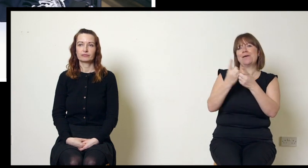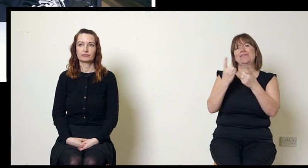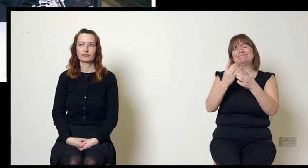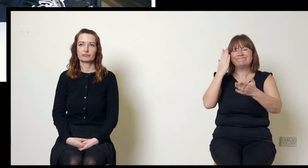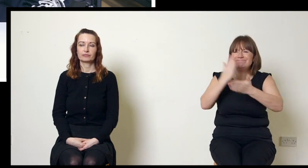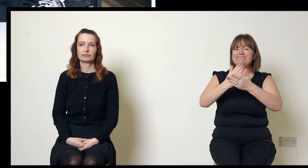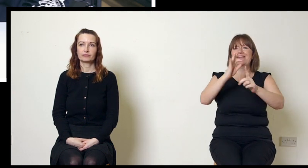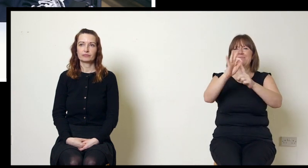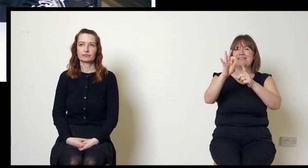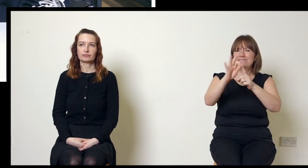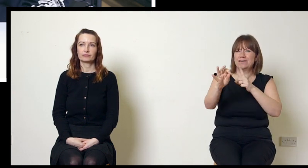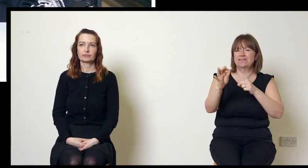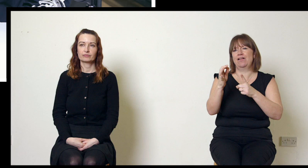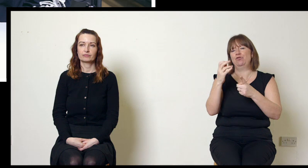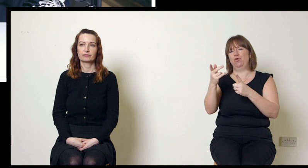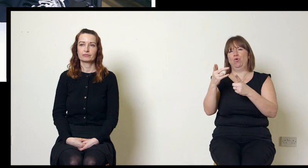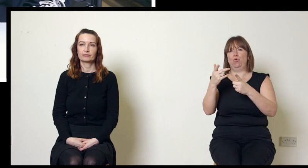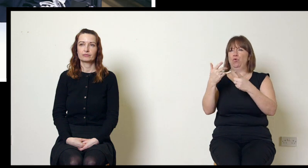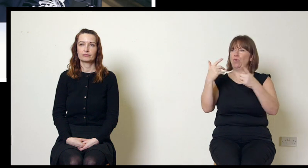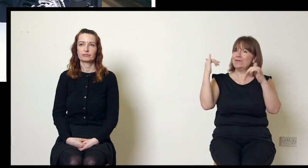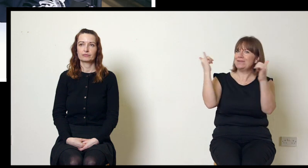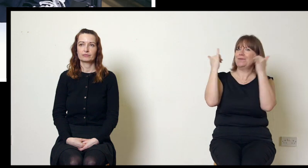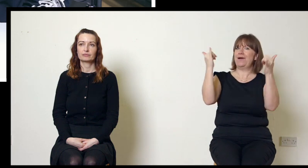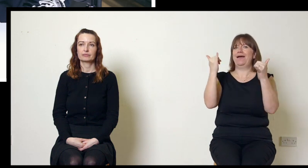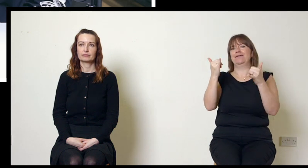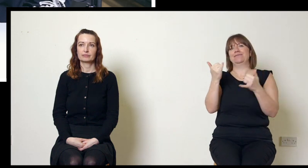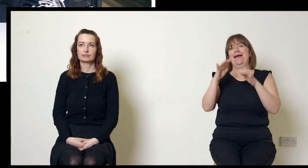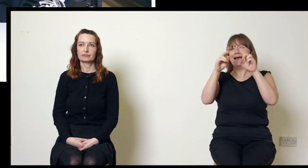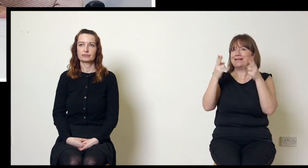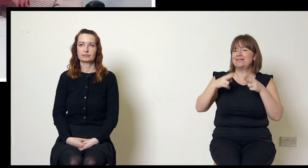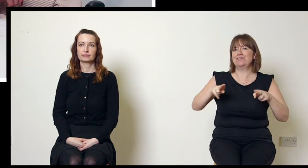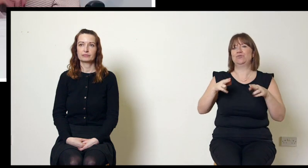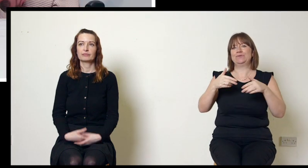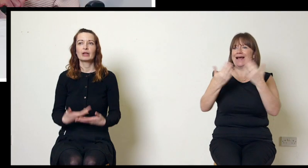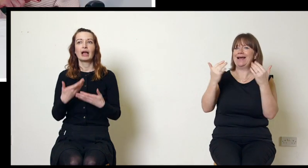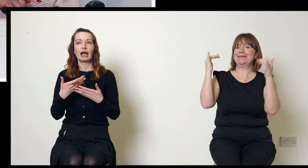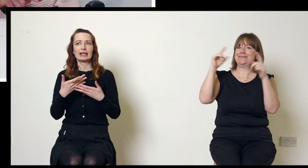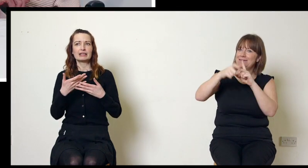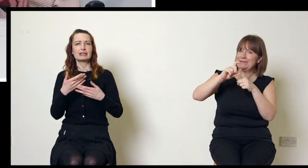that really marked International Day of People with Disabilities. We talked about that quite a bit. Which is the 3rd of December by the way